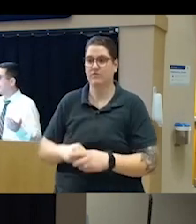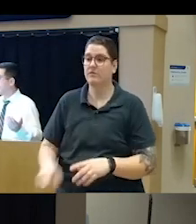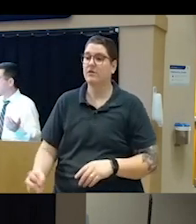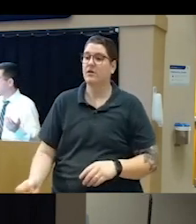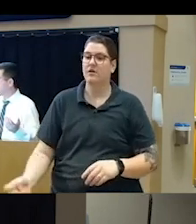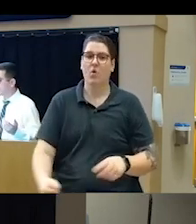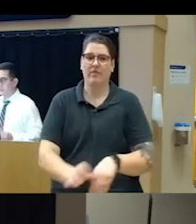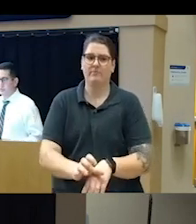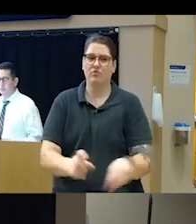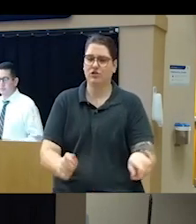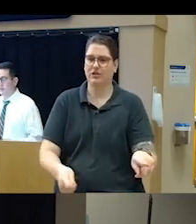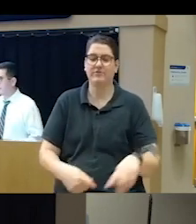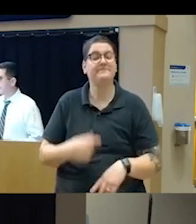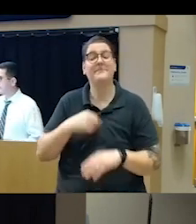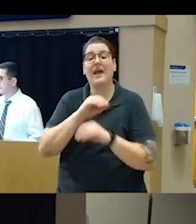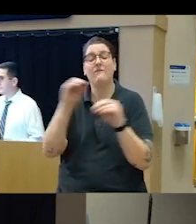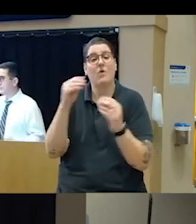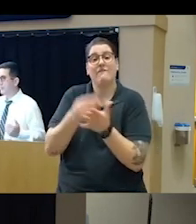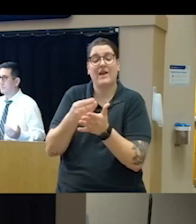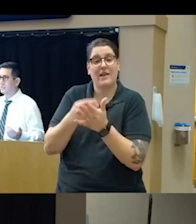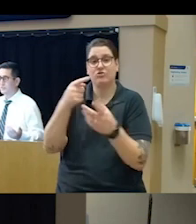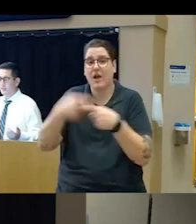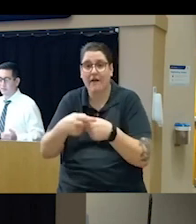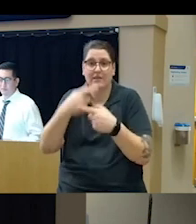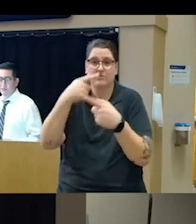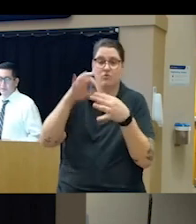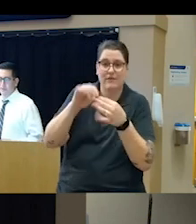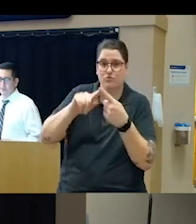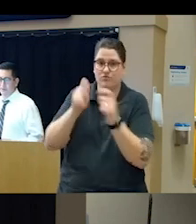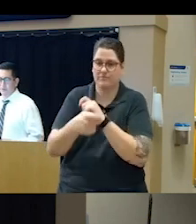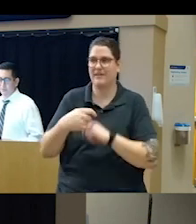have any Financial relationships or conflicts to disclose happy to change that though if anybody in